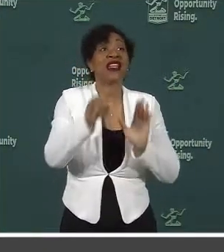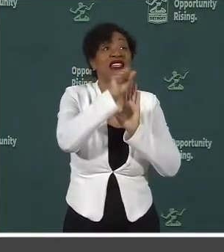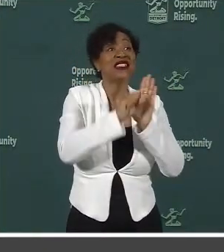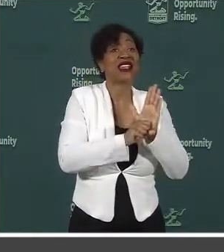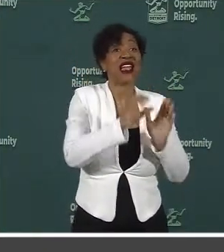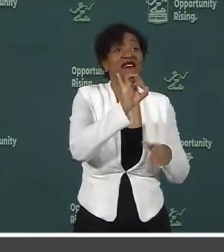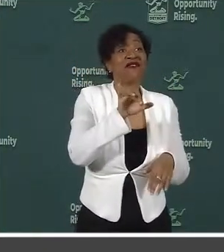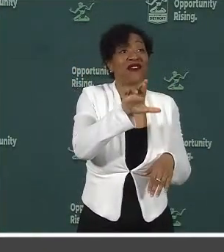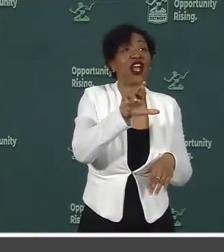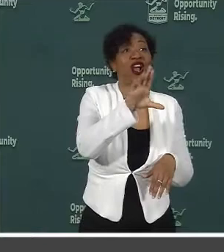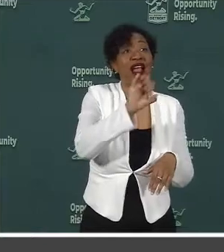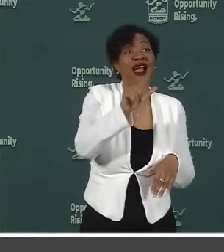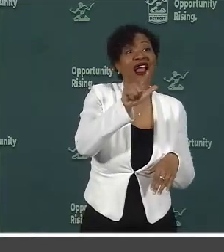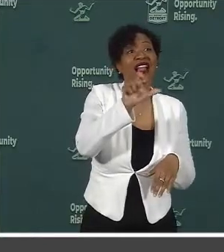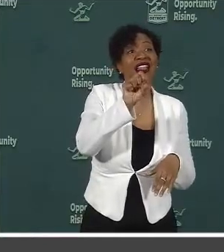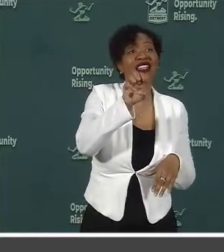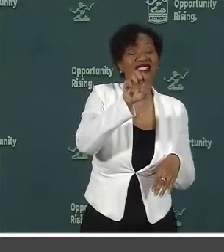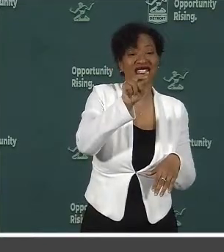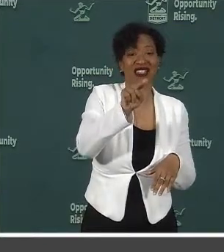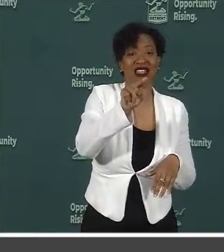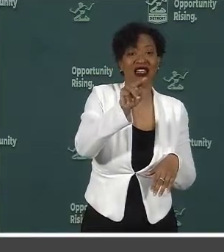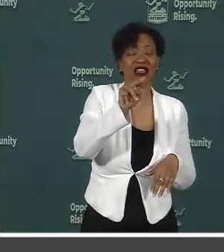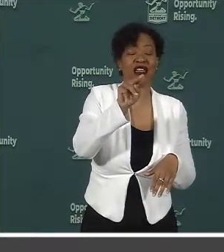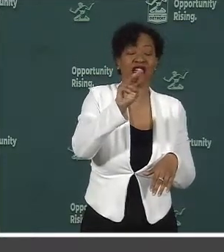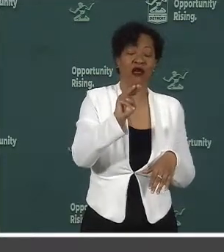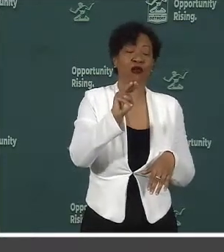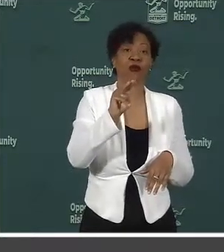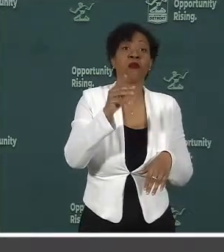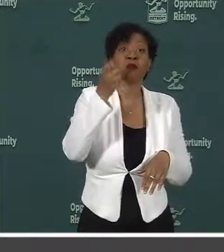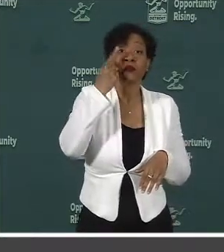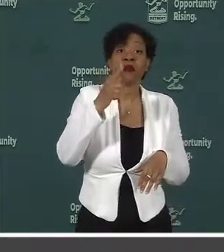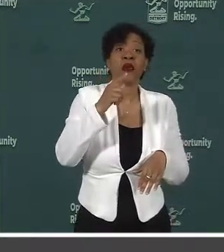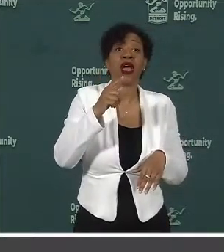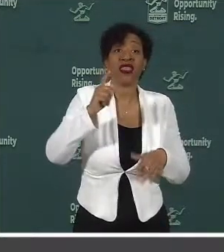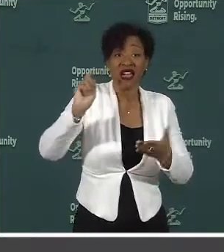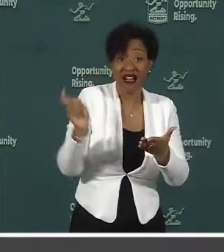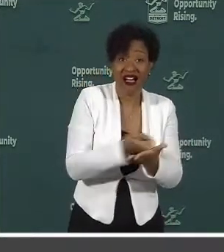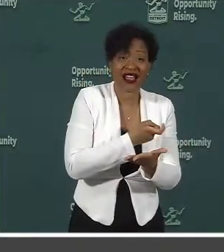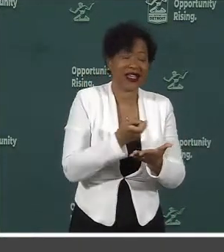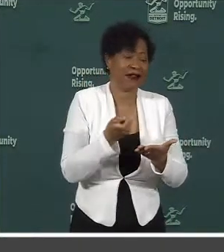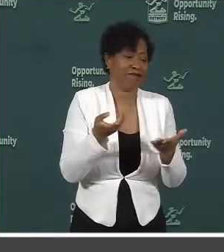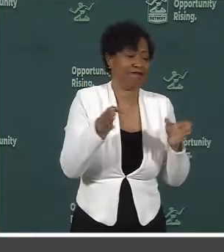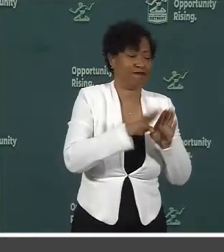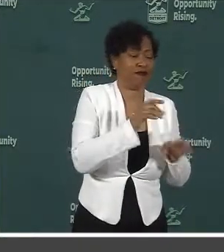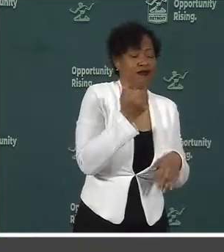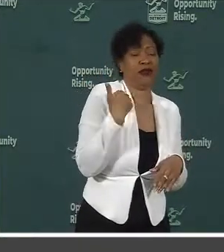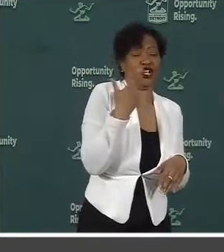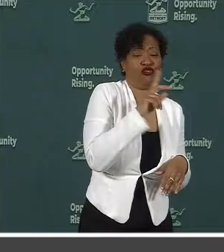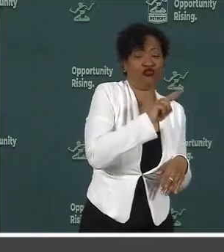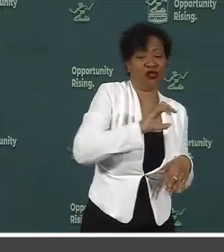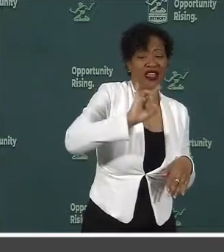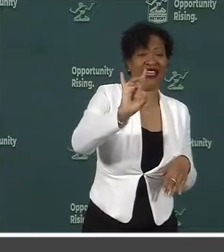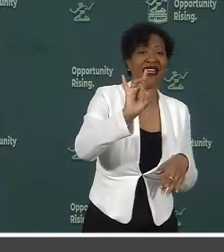SINCE THE WAYNE STATE HOCKEY TEAM FOLDED IN TWO THOUSAND AND EIGHT THERE'S NO USE FOR IT BUT THERE ARE A LOT OF MEMORIES IN